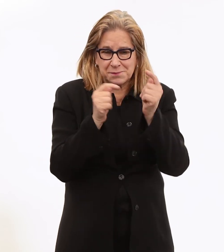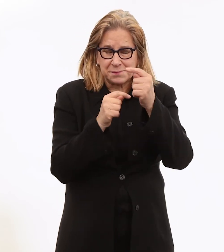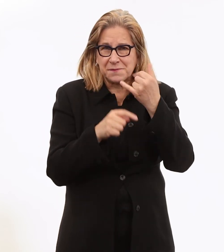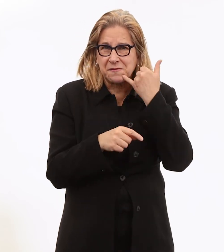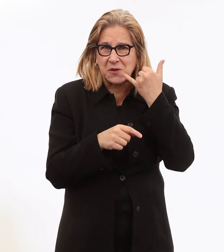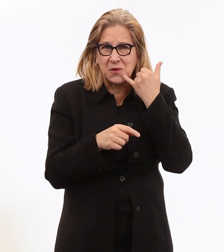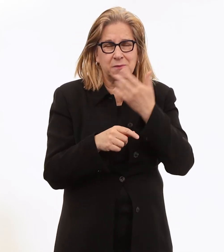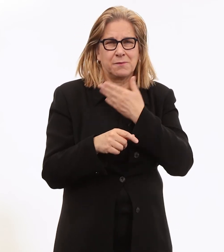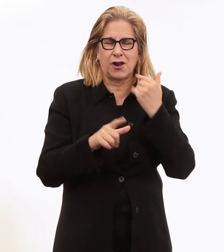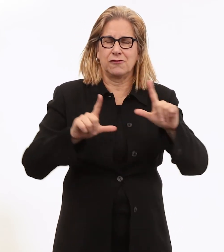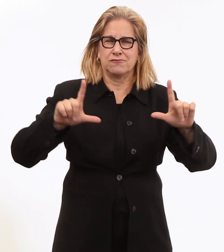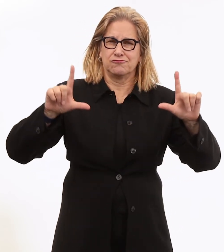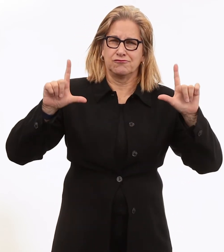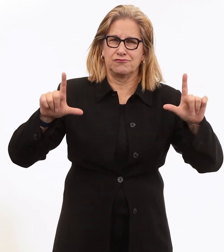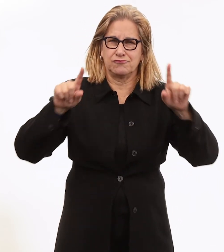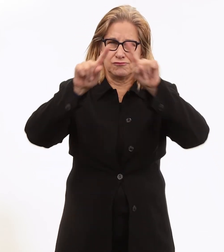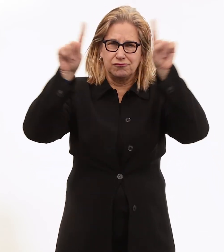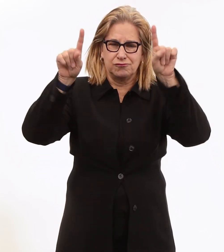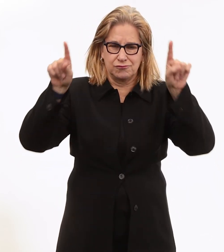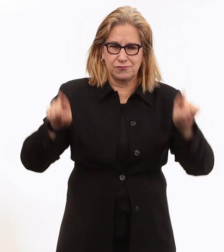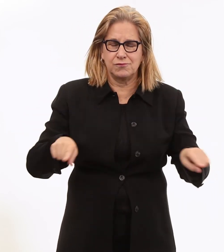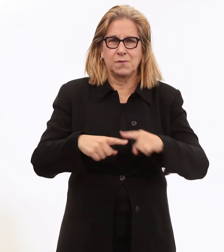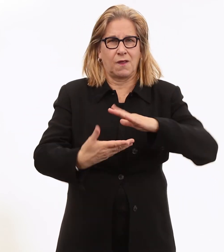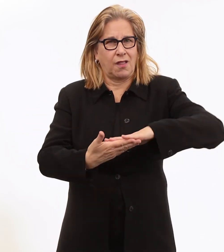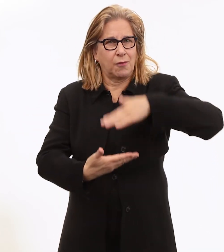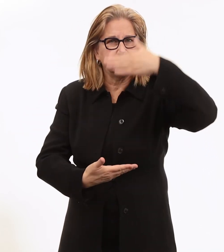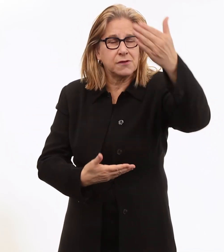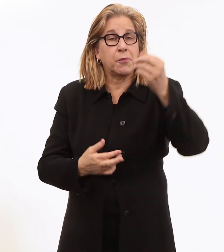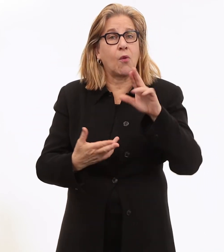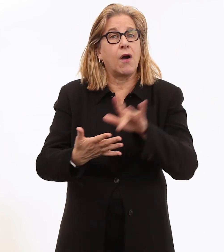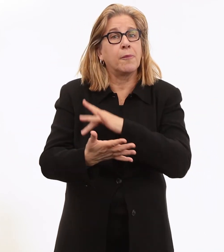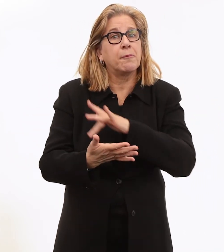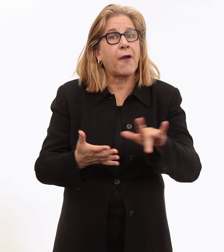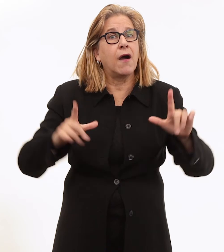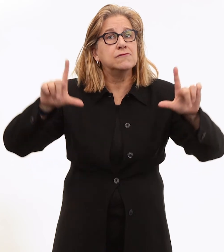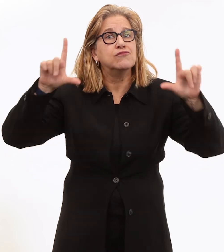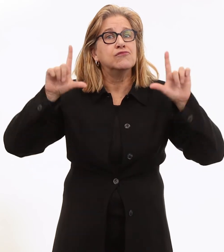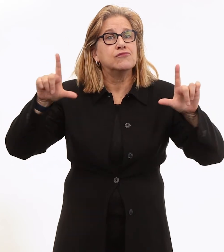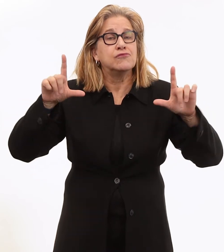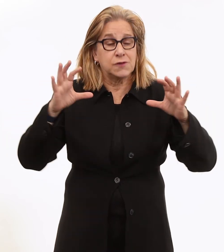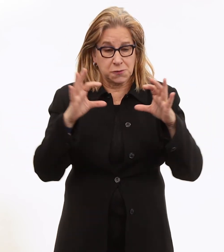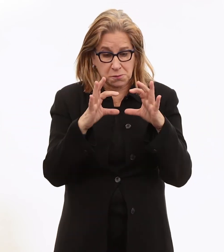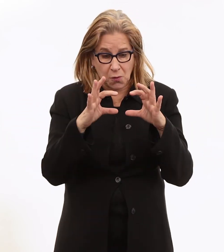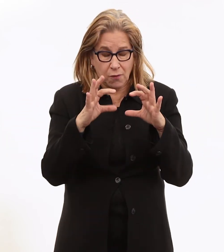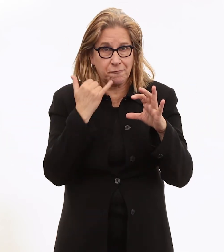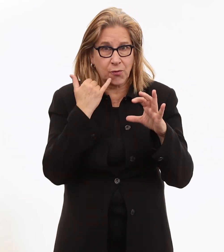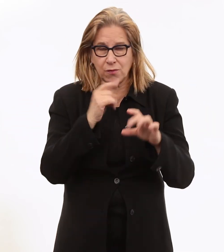if you are only using a mobile phone. It is much better if you can join the hearing on a laptop computer